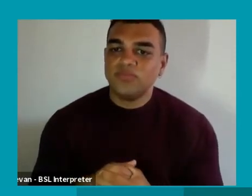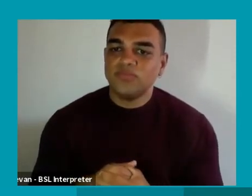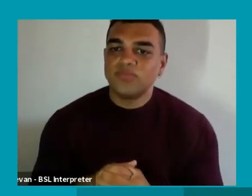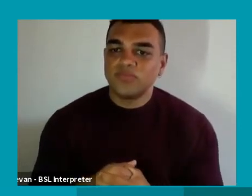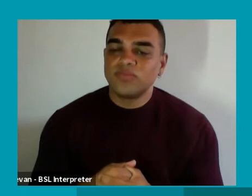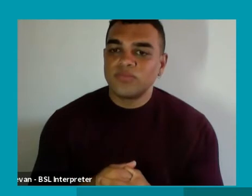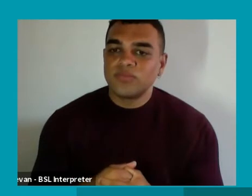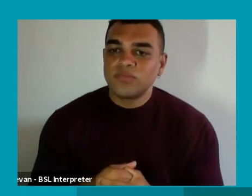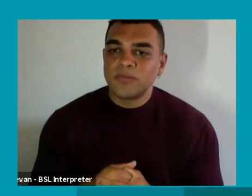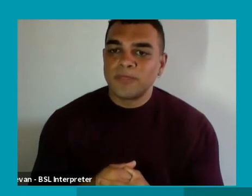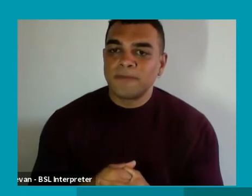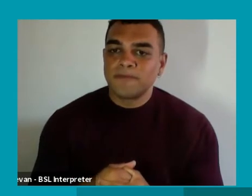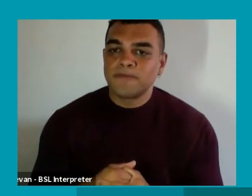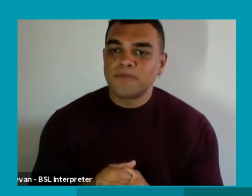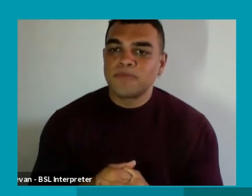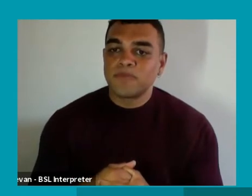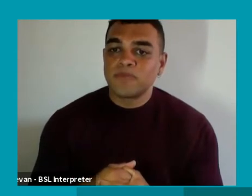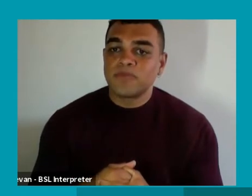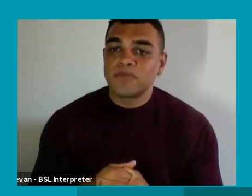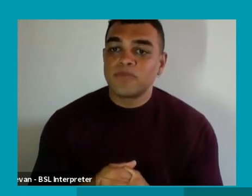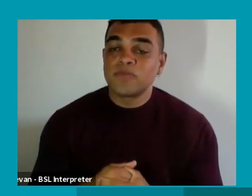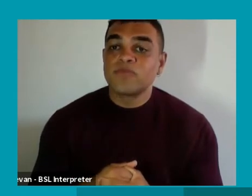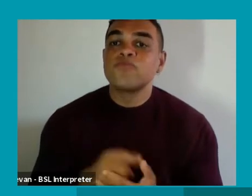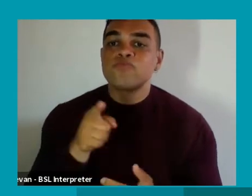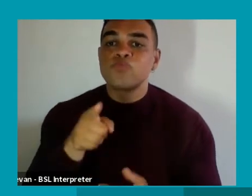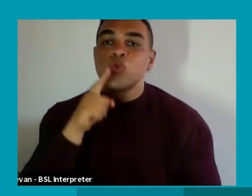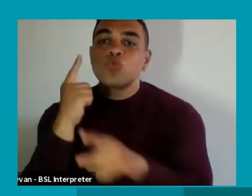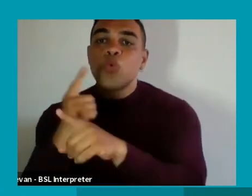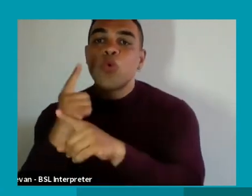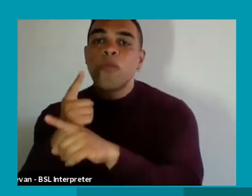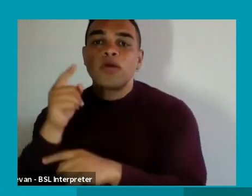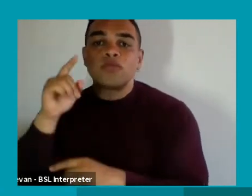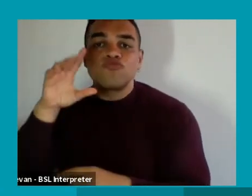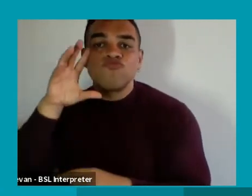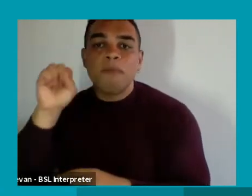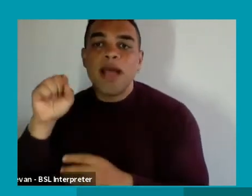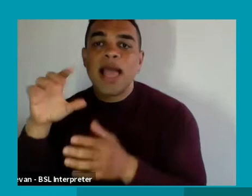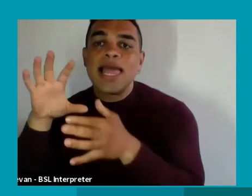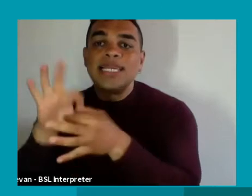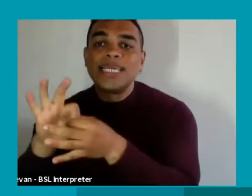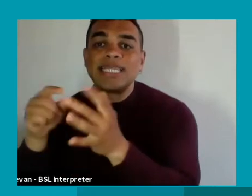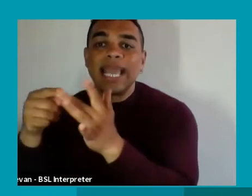Again with LinkedIn it's considered good because it shows you a real person, but we would actually conversely recommend that on a CV.